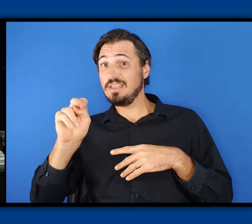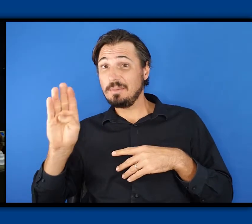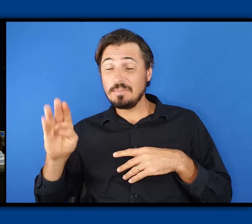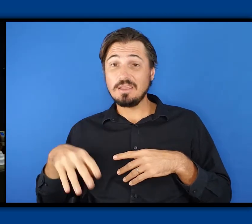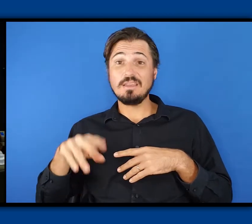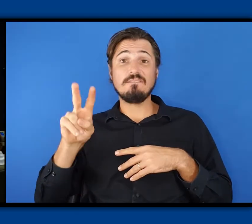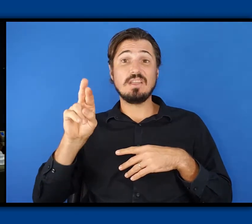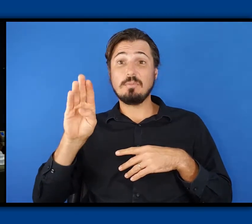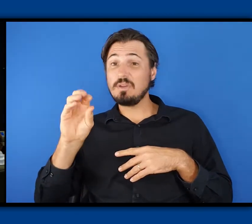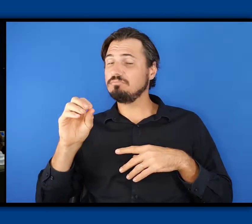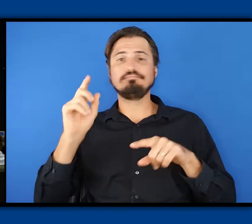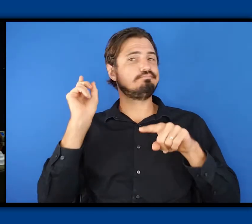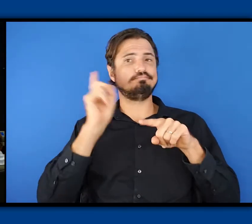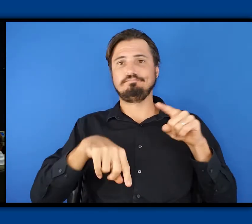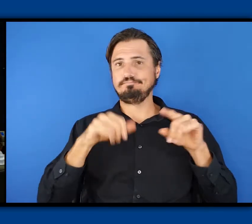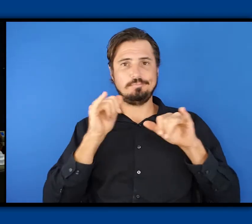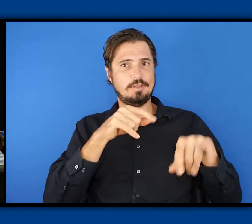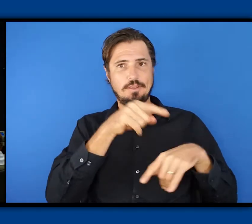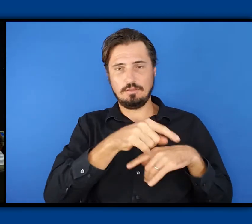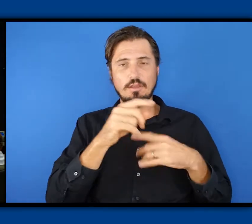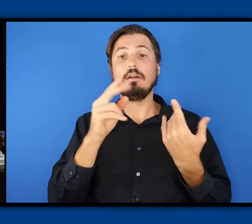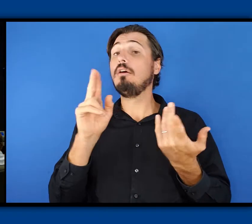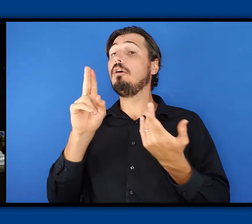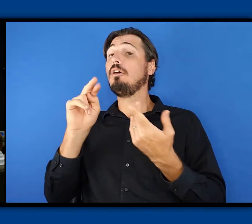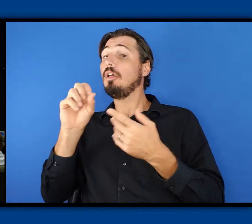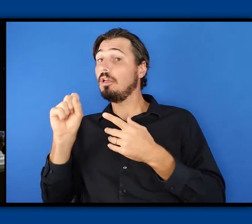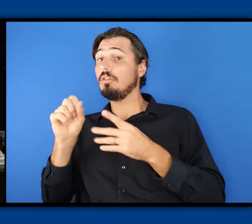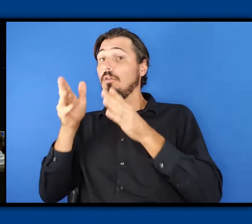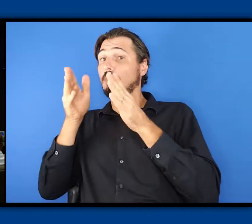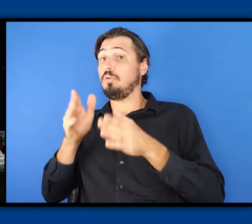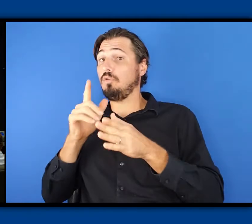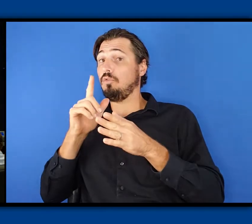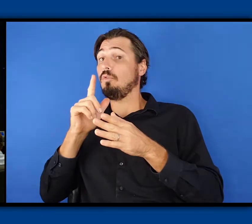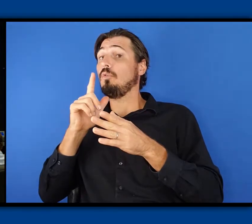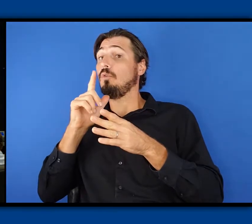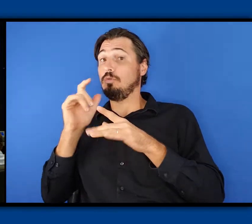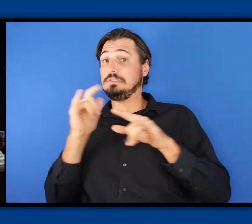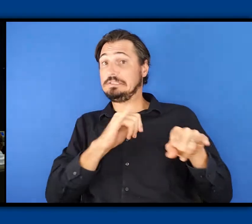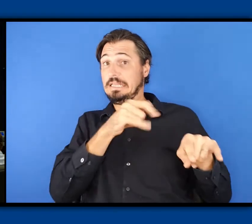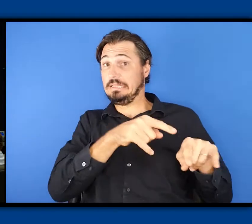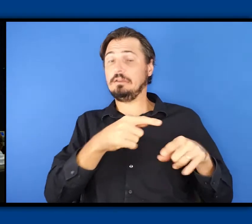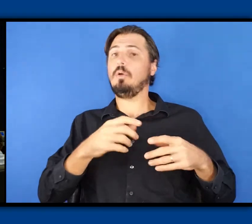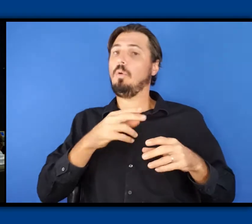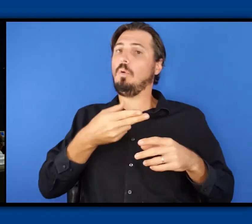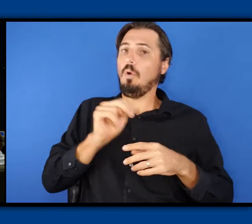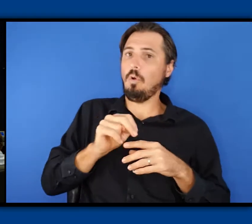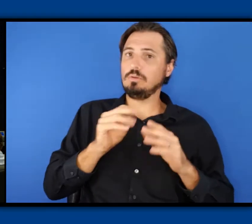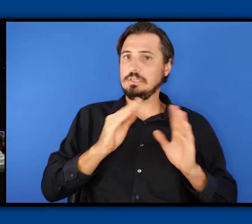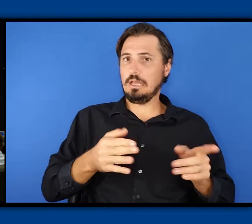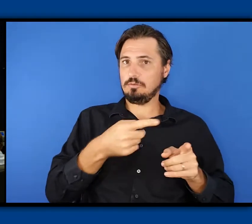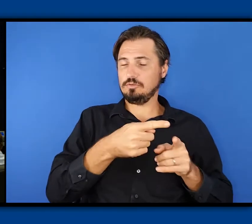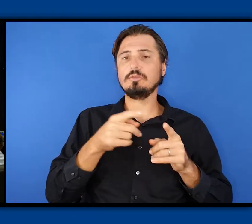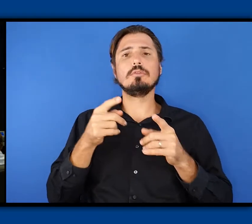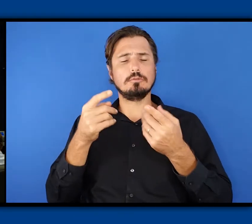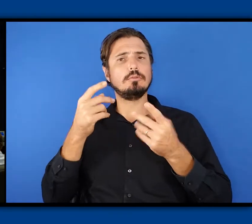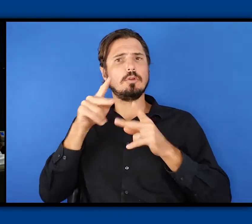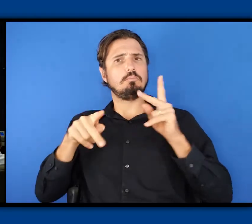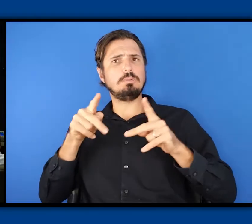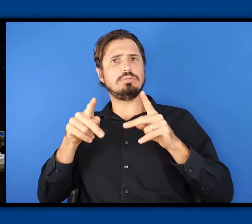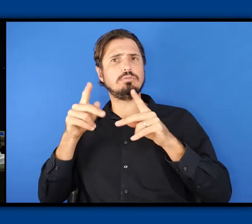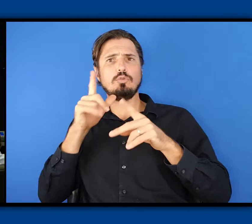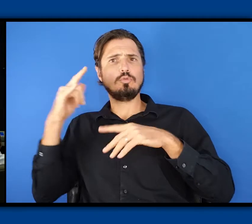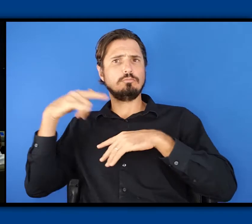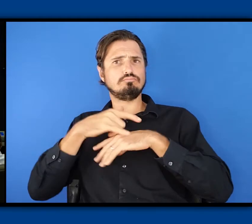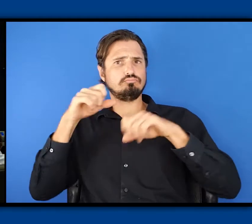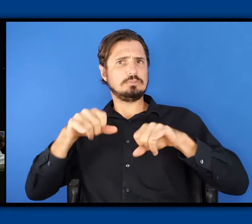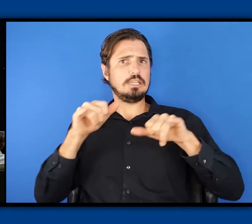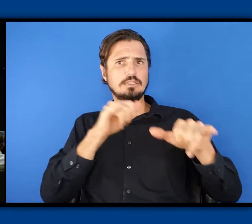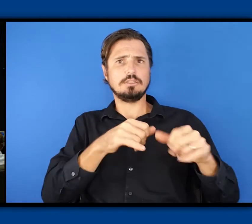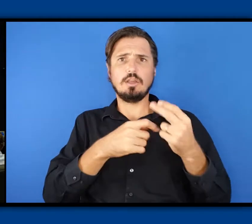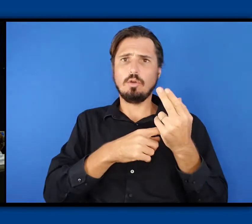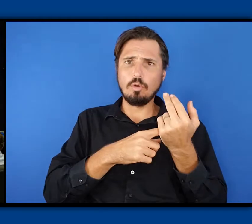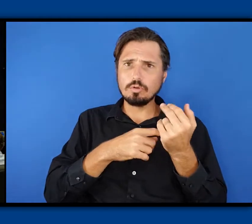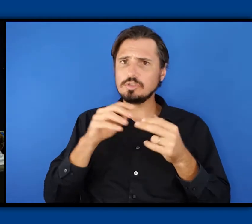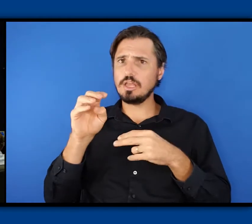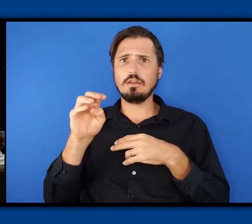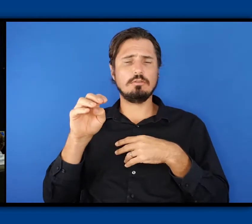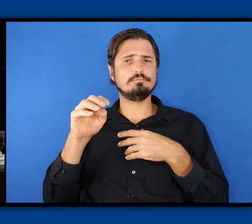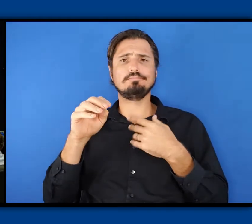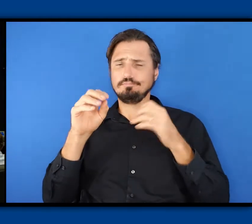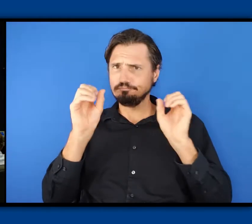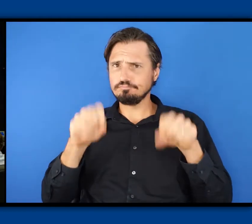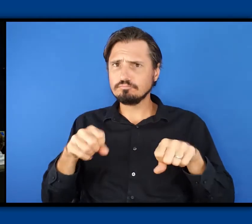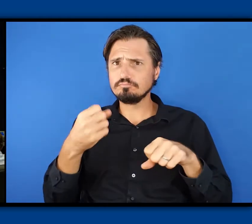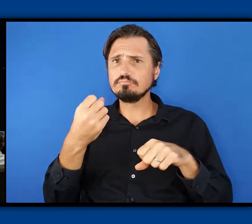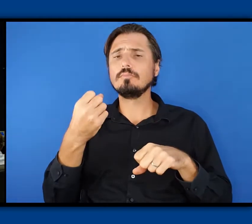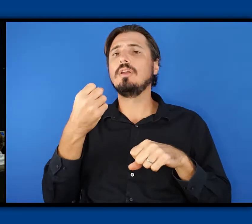unless the traveler is the listed property owner. Travelers can also stay in hotels and motels, however, but are not allowed to leave the hotel room unless the property is an Enhanced